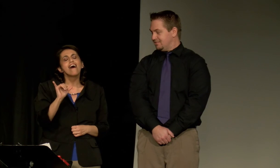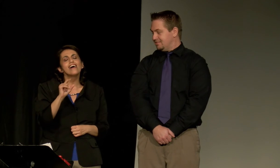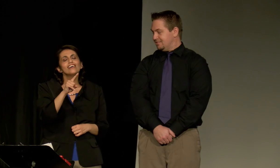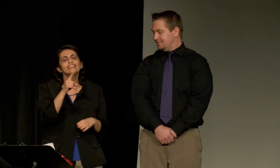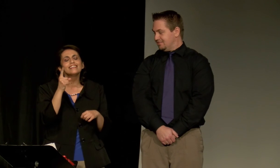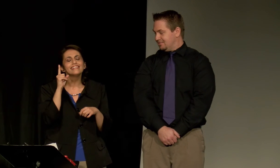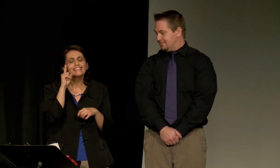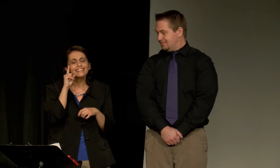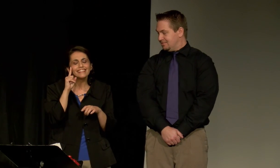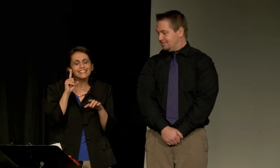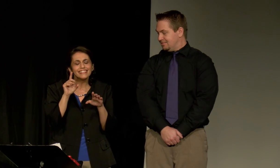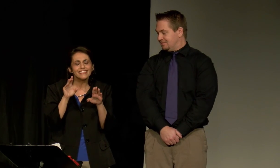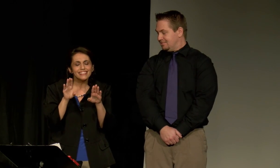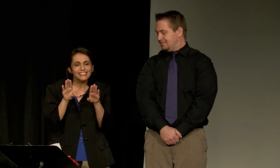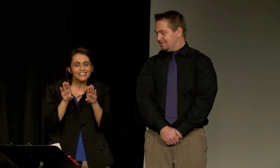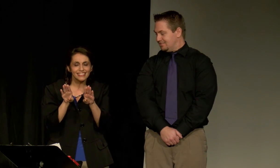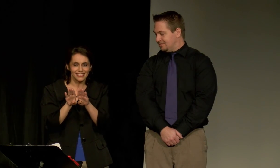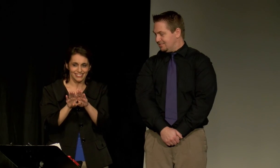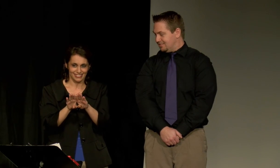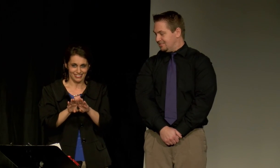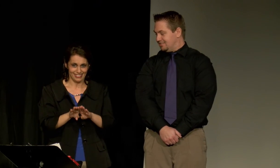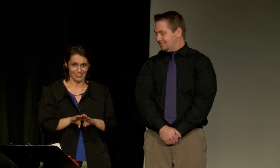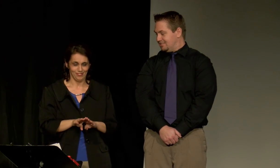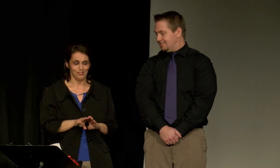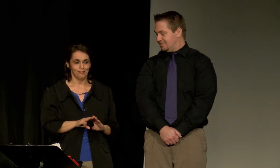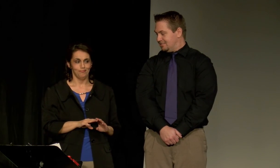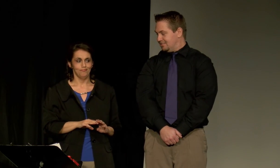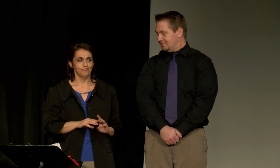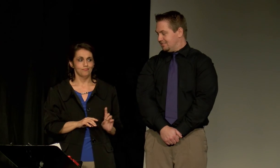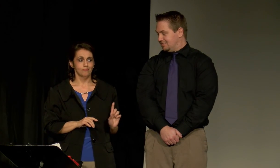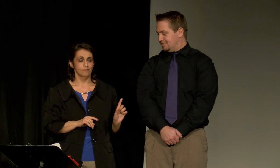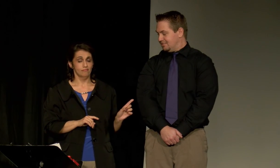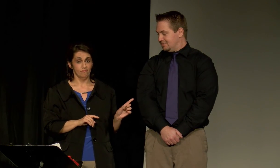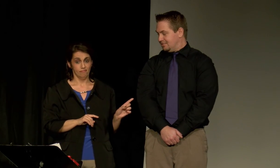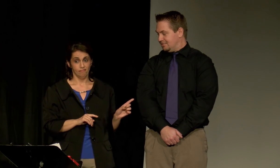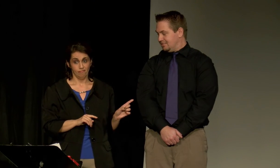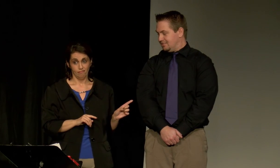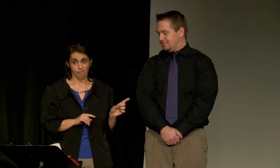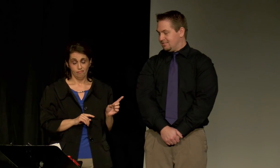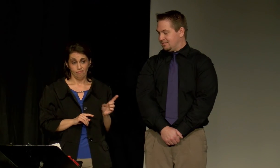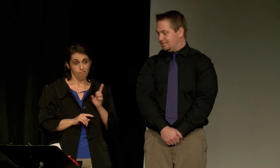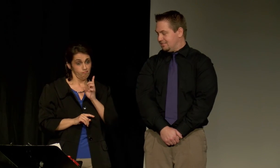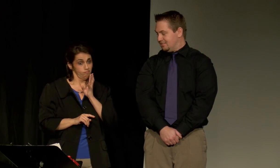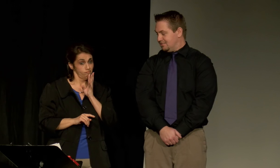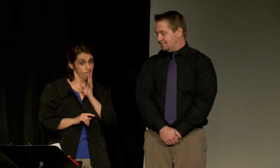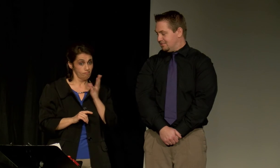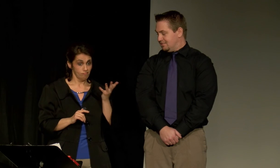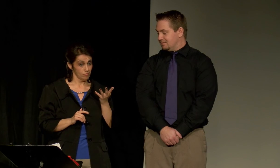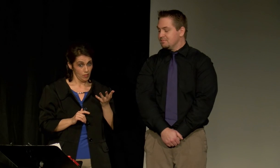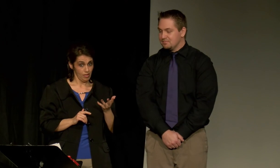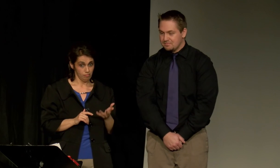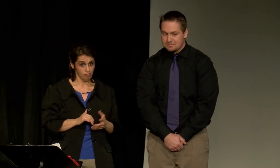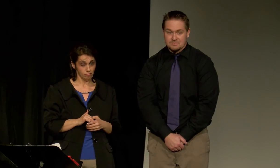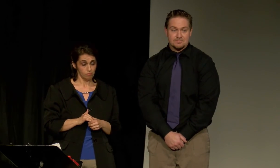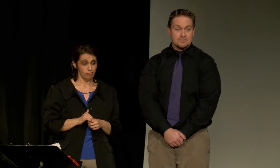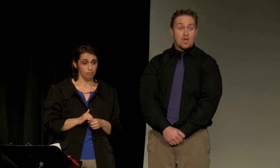Oh, you're deaf.